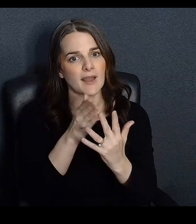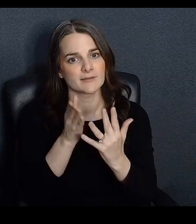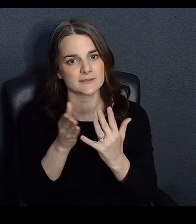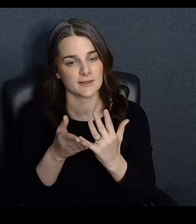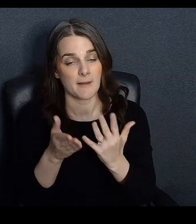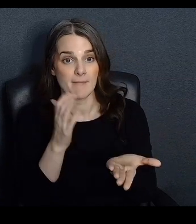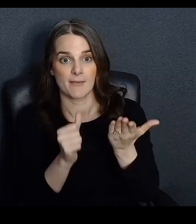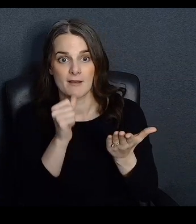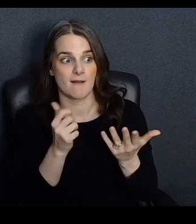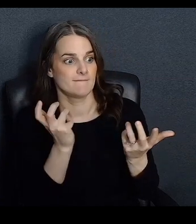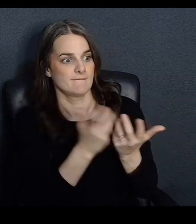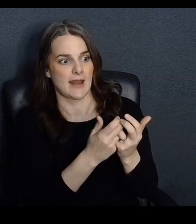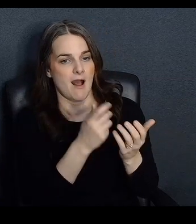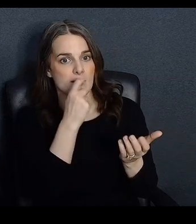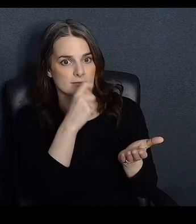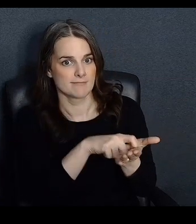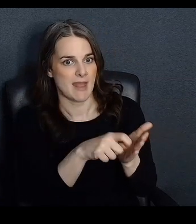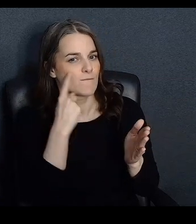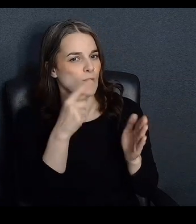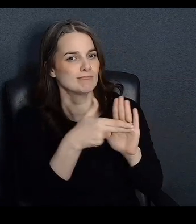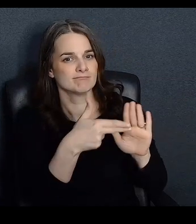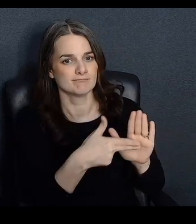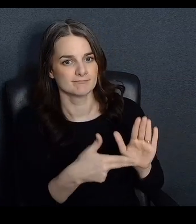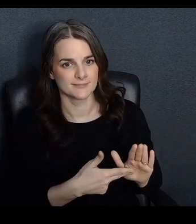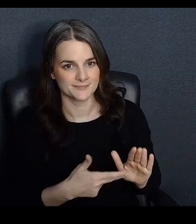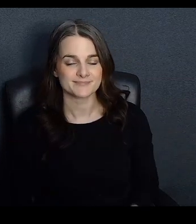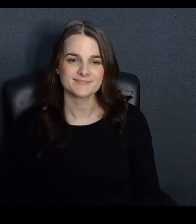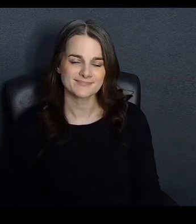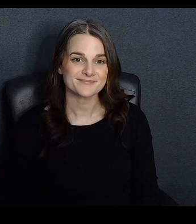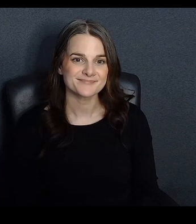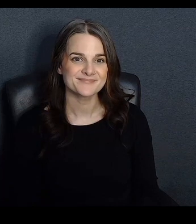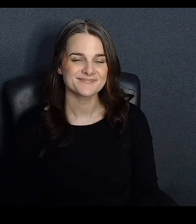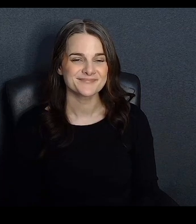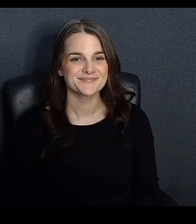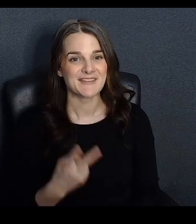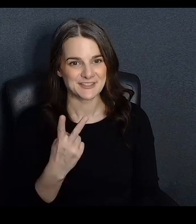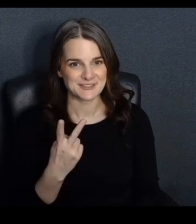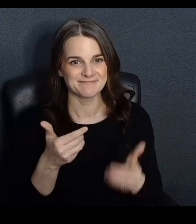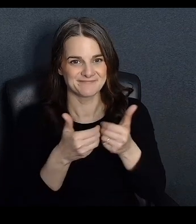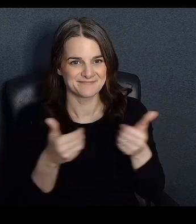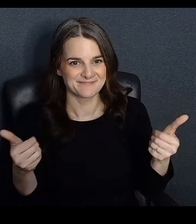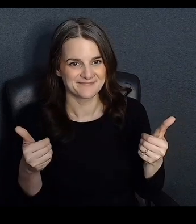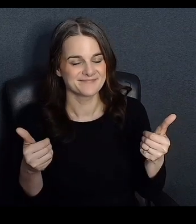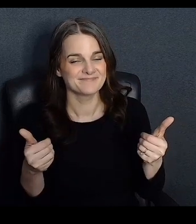fit on a labeling pen. And then we have two more standalone non-wifi devices